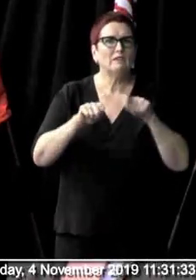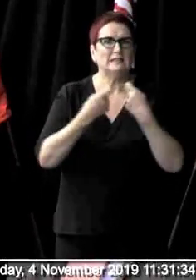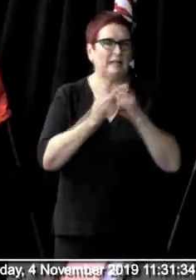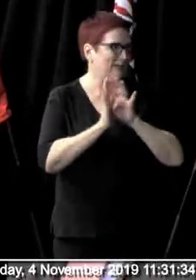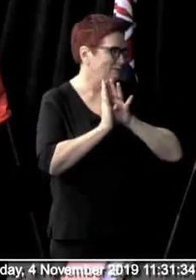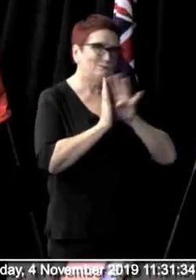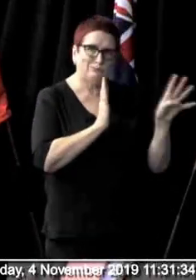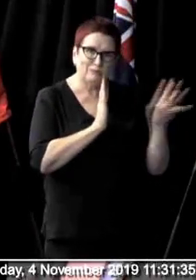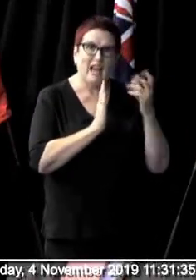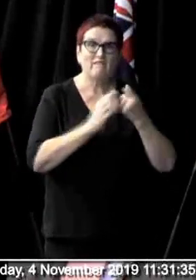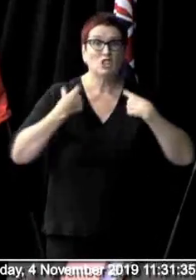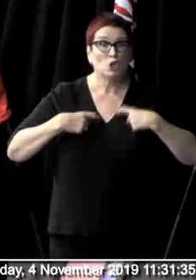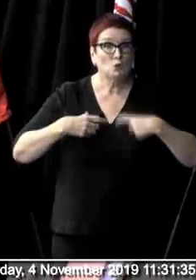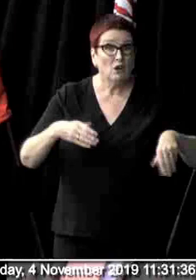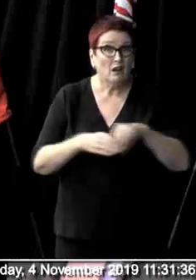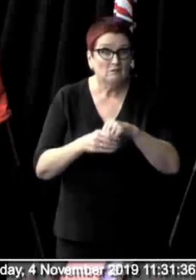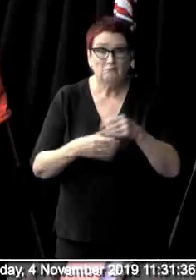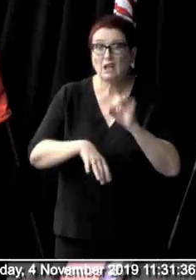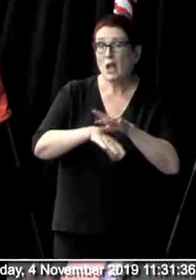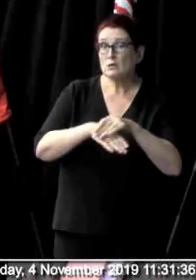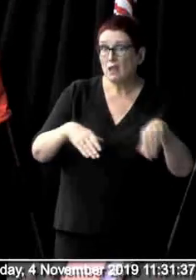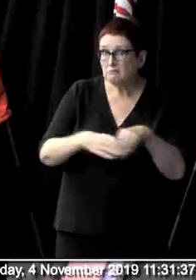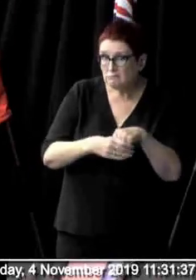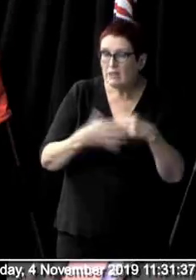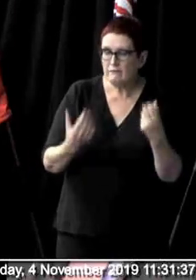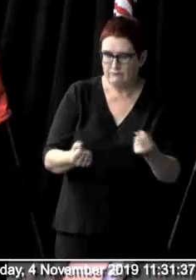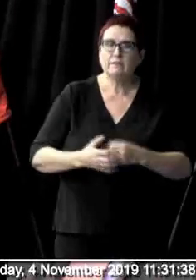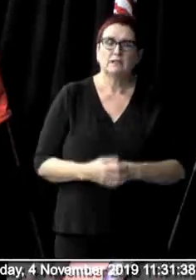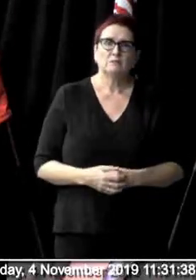who are made up of social workers and counsellors who are able to provide